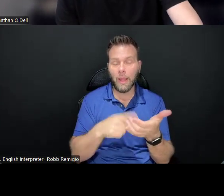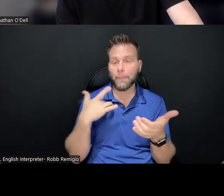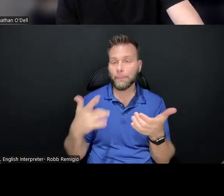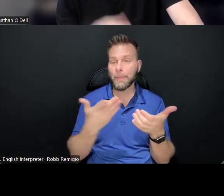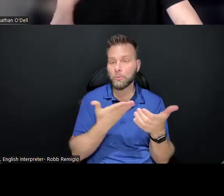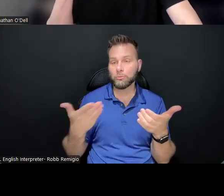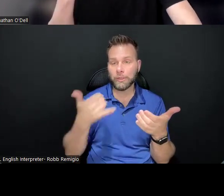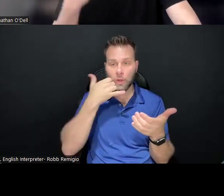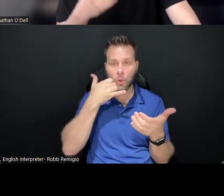I usually bring my phone with